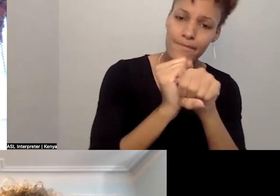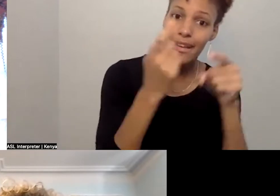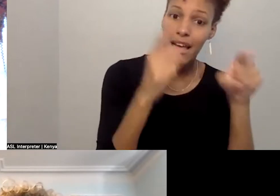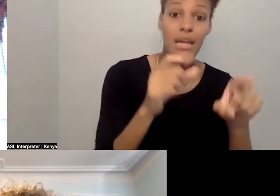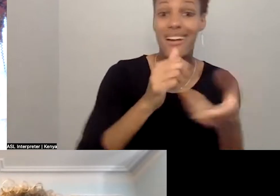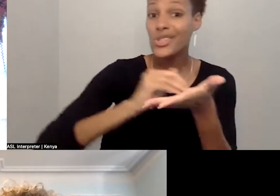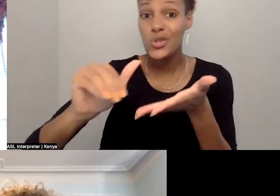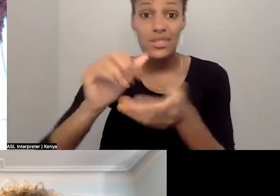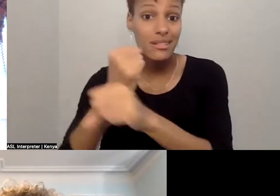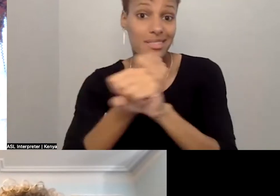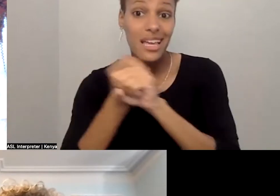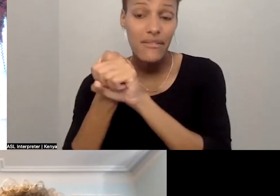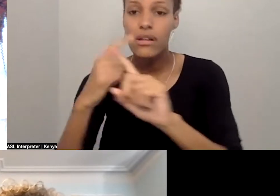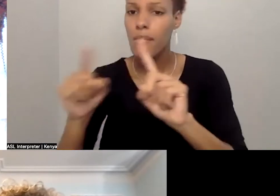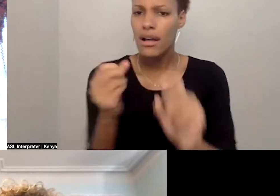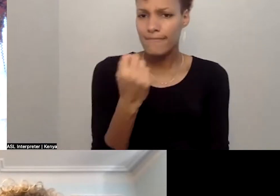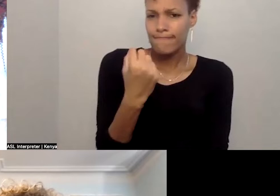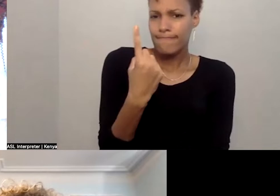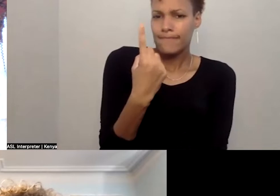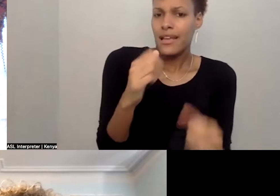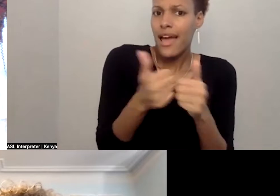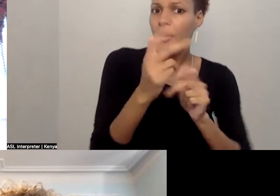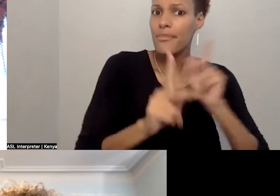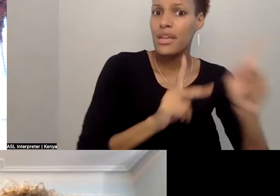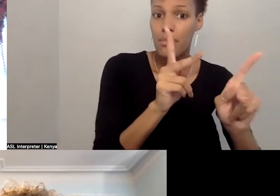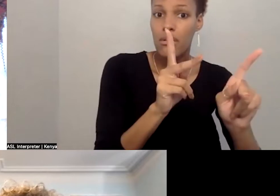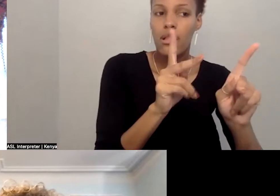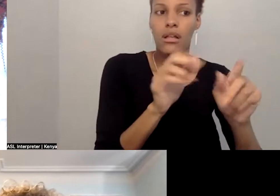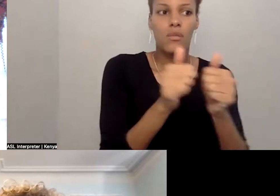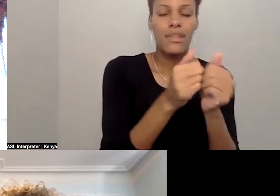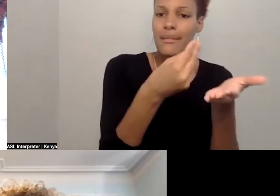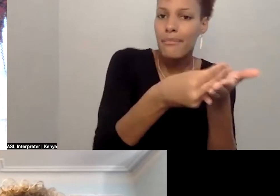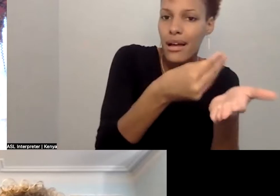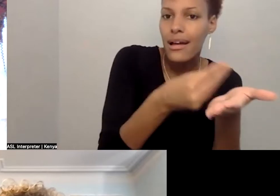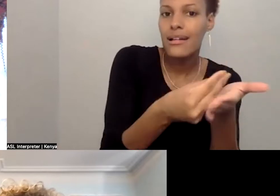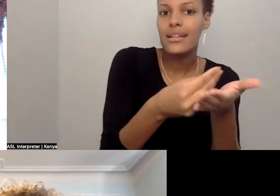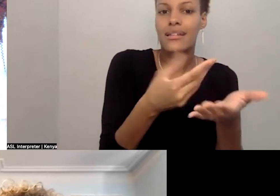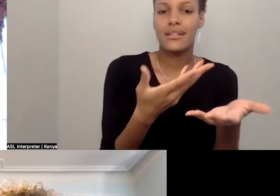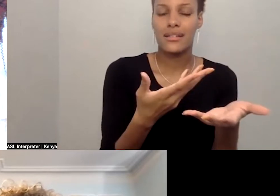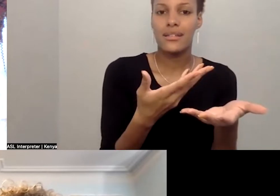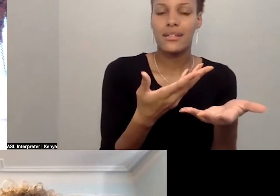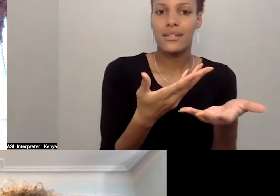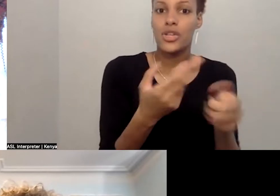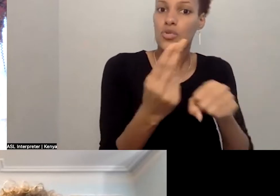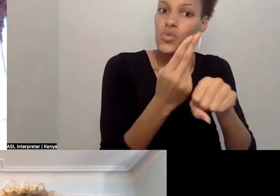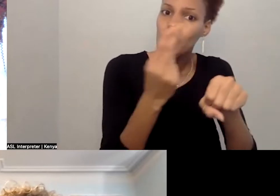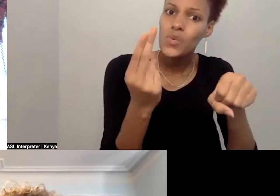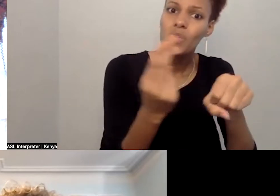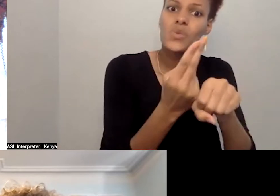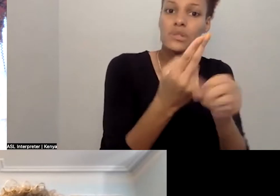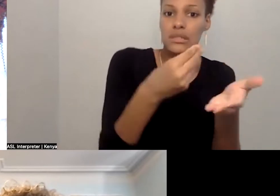but I'm understanding how people with means, people with money, use that money to